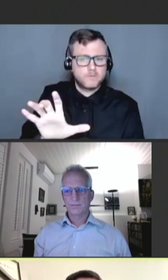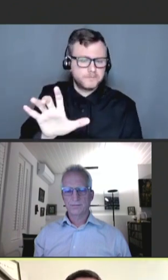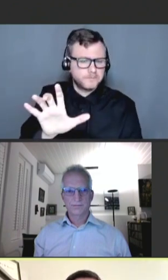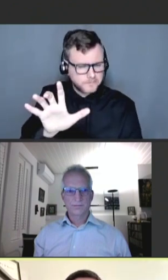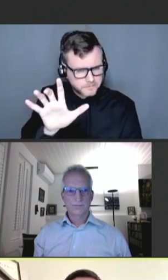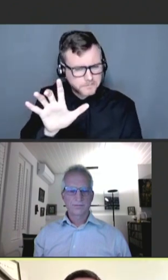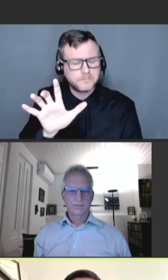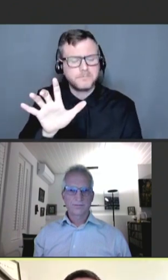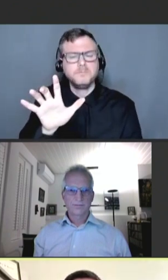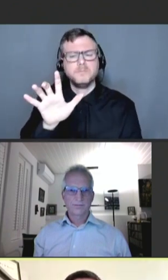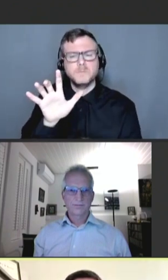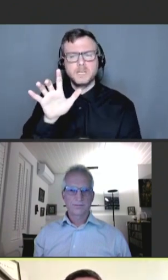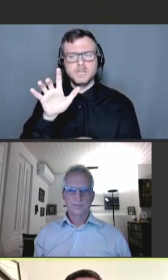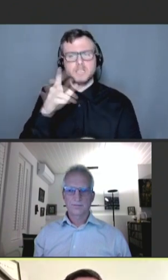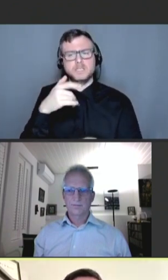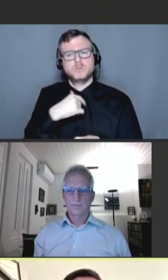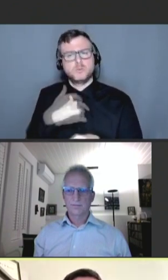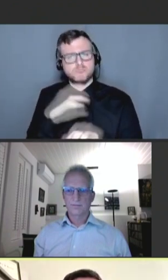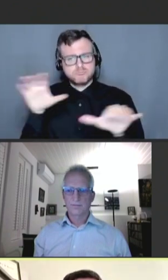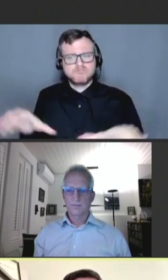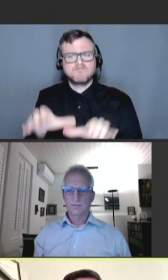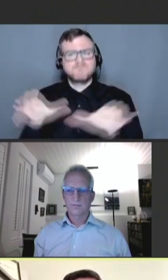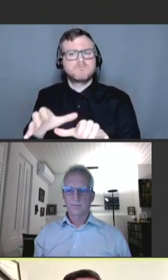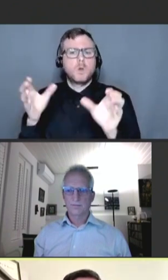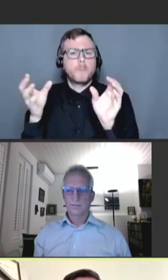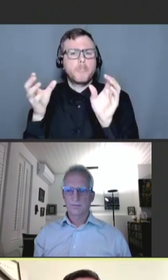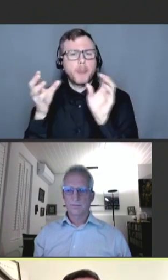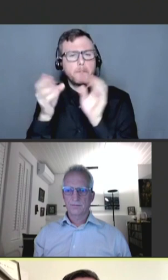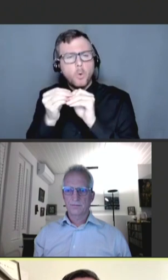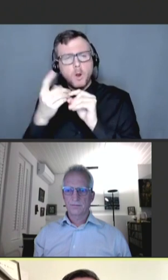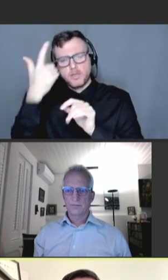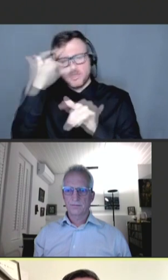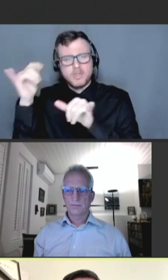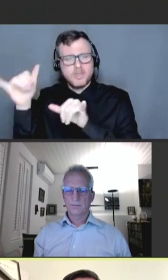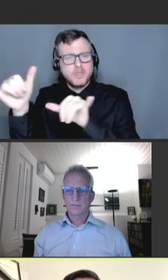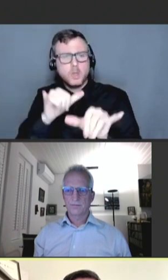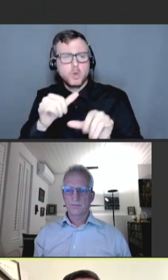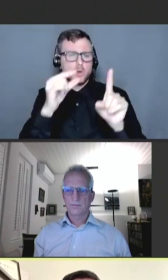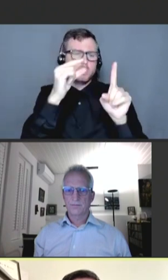build momentum toward more consensus around what terms and definitions we could use to sort of,